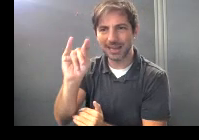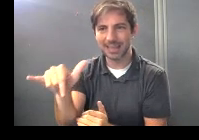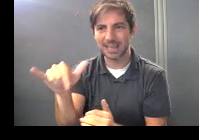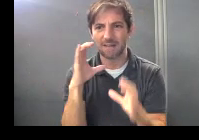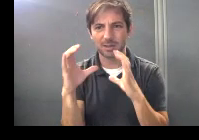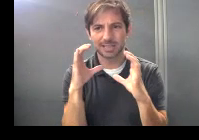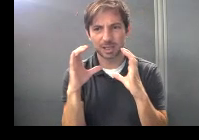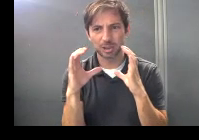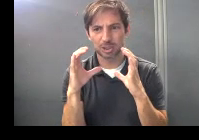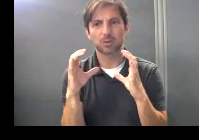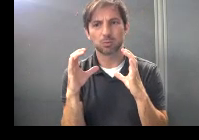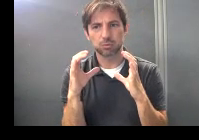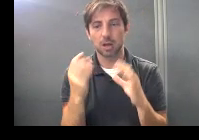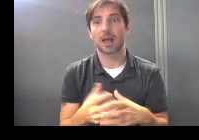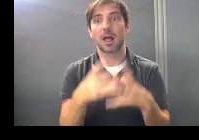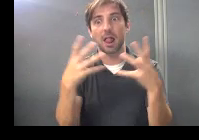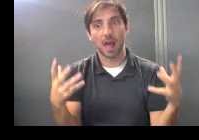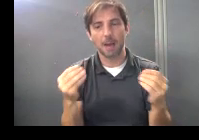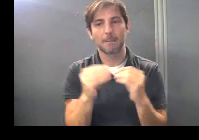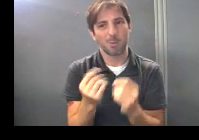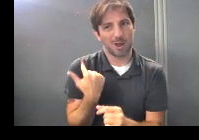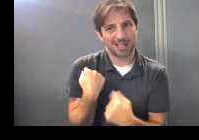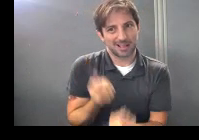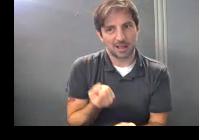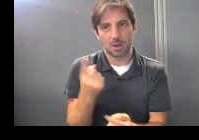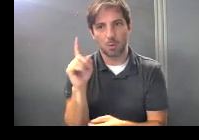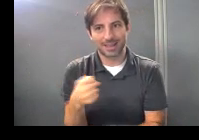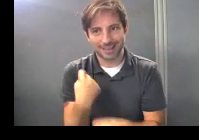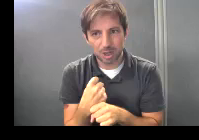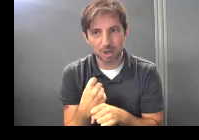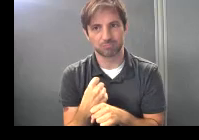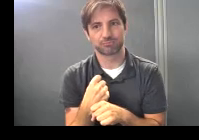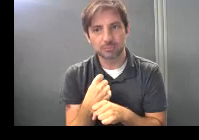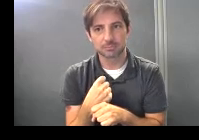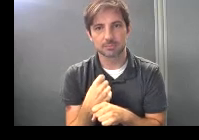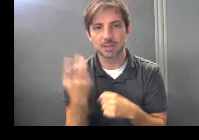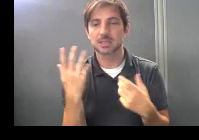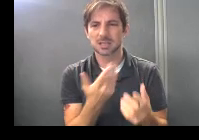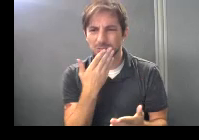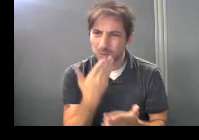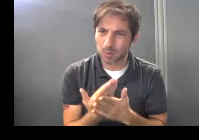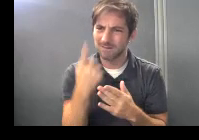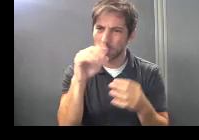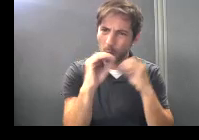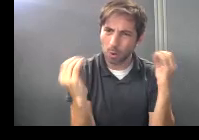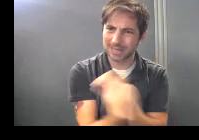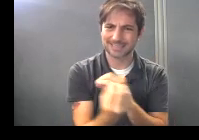BUT A LOT IN THE LAST YEAR. IT'S GOOD FOR THE ORGANIZATION TO BE AS ACCESSIBLE